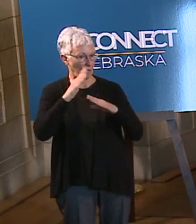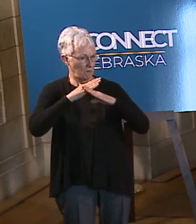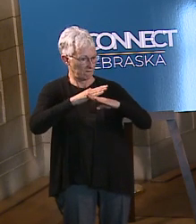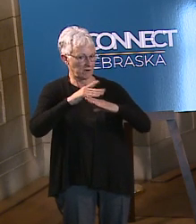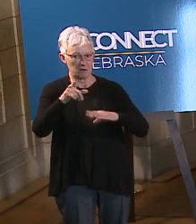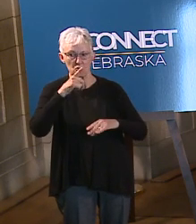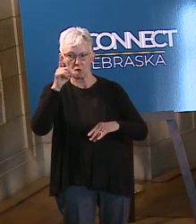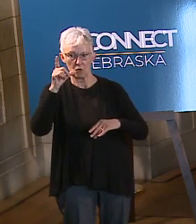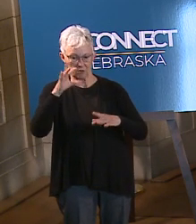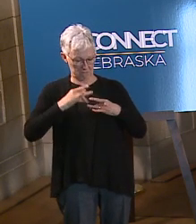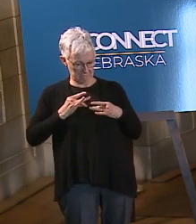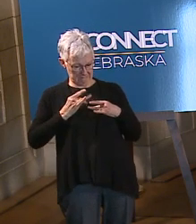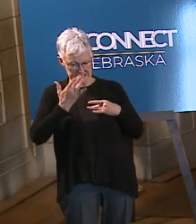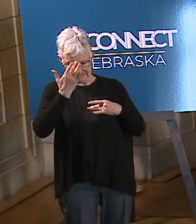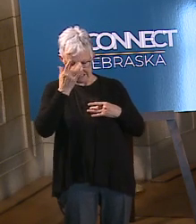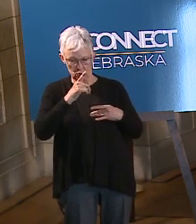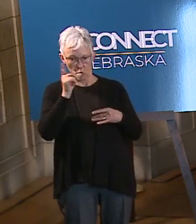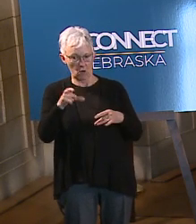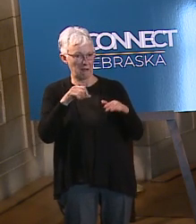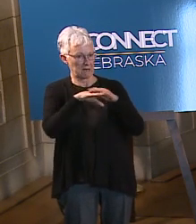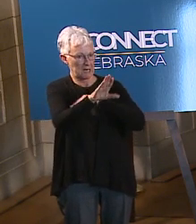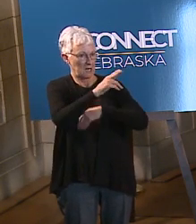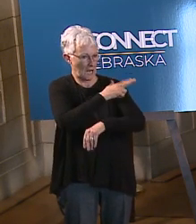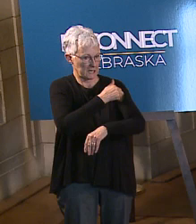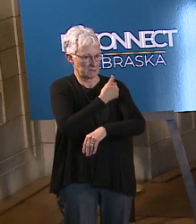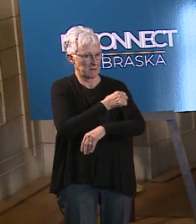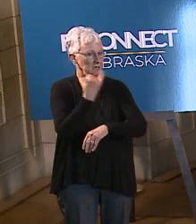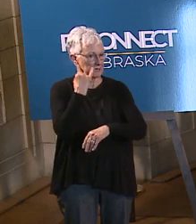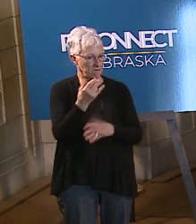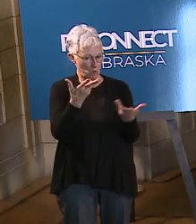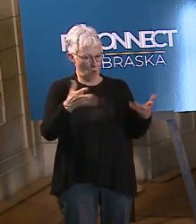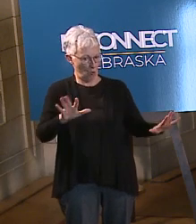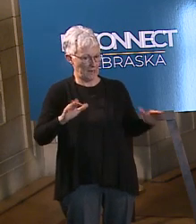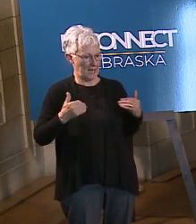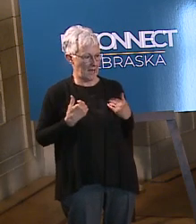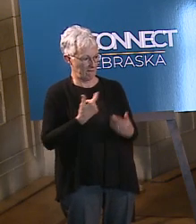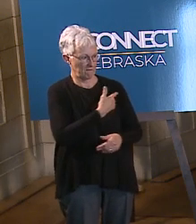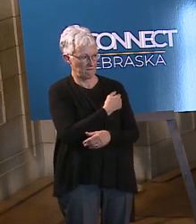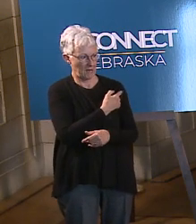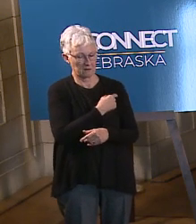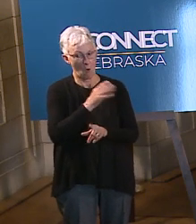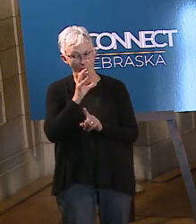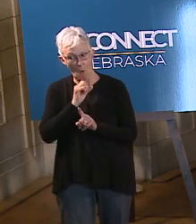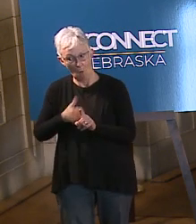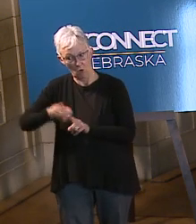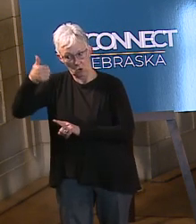TO GET THE VACCINE. VACCINES WORK, THEY ABSOLUTELY WORK. THEY WILL PREVENT